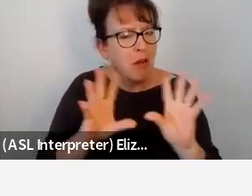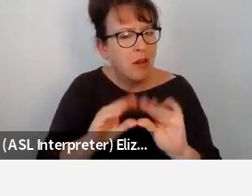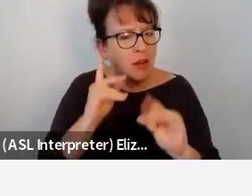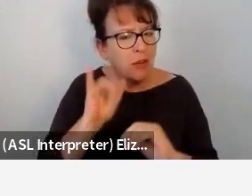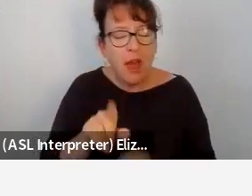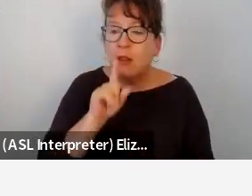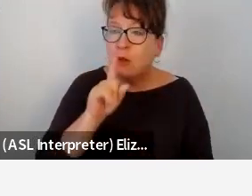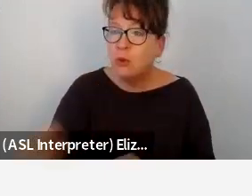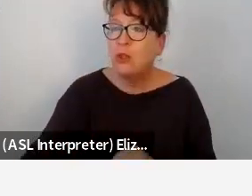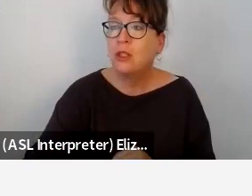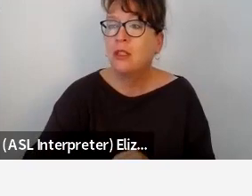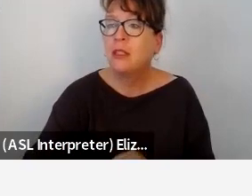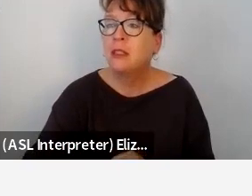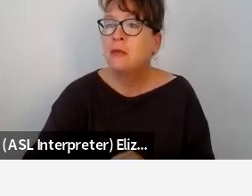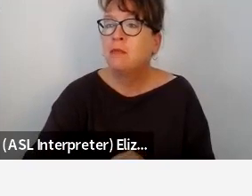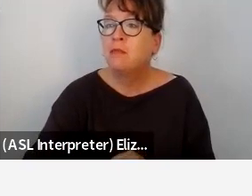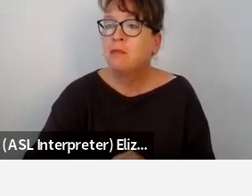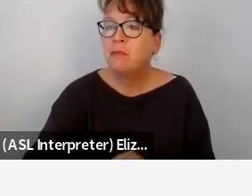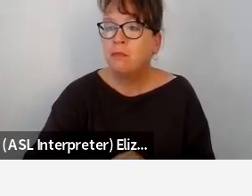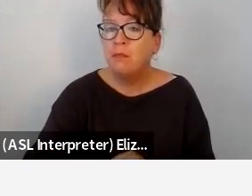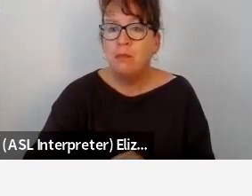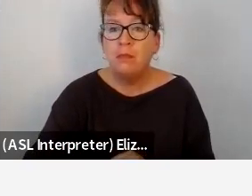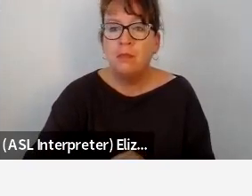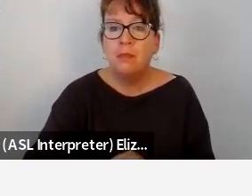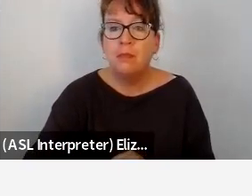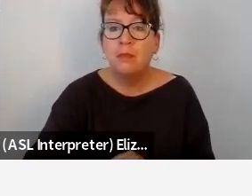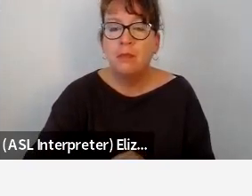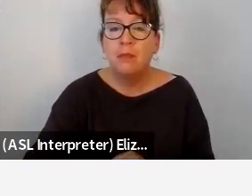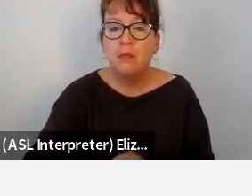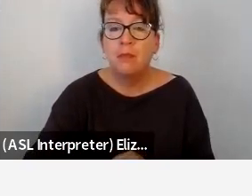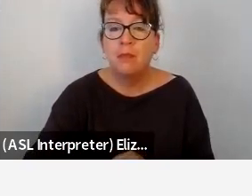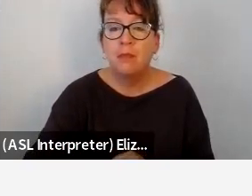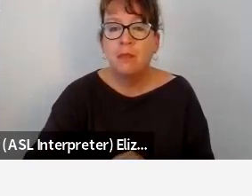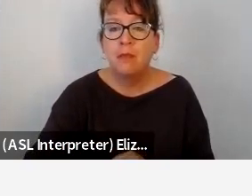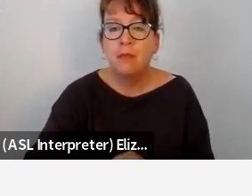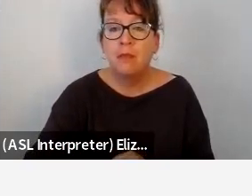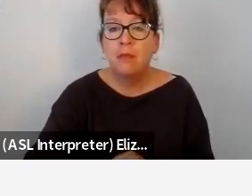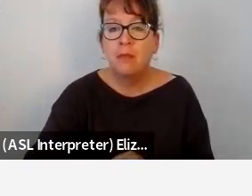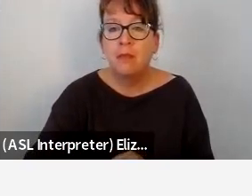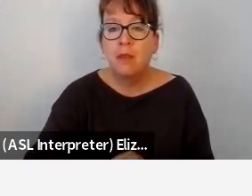a terminal-specific inventory, or a sector-based inventory. There's flexibility just to collect